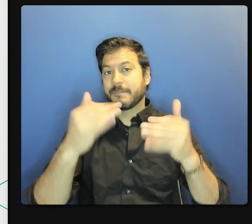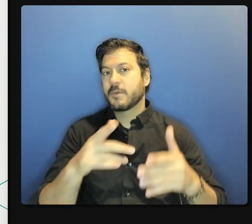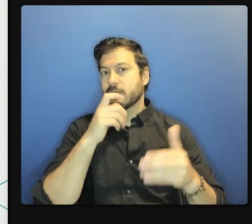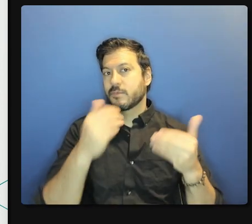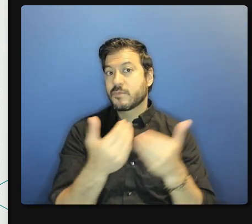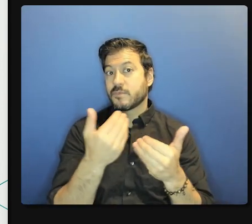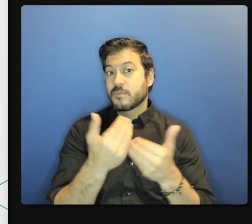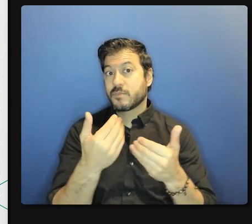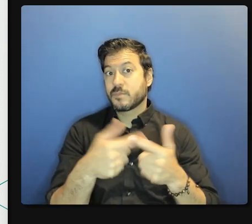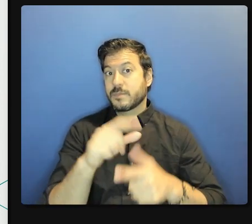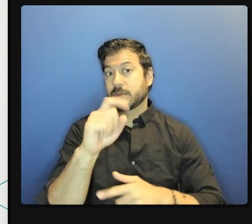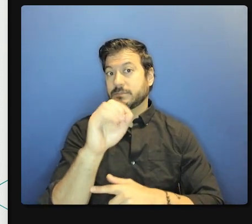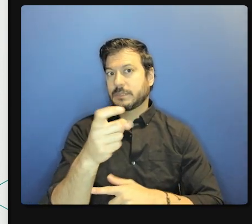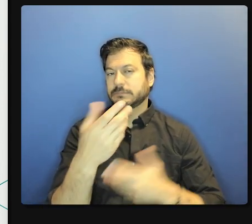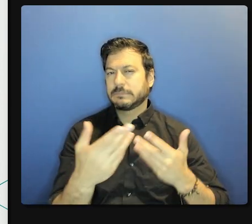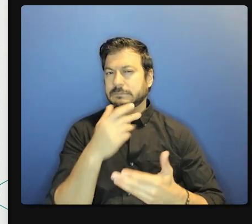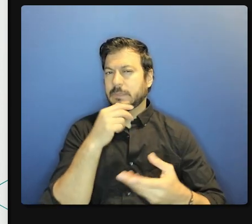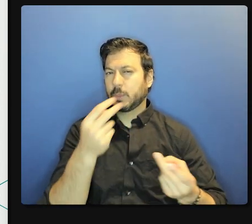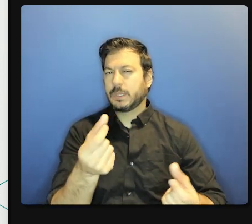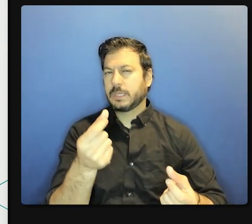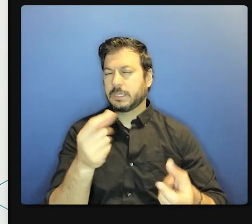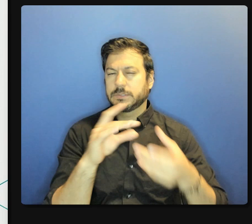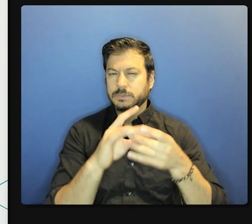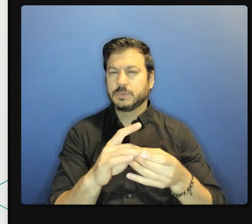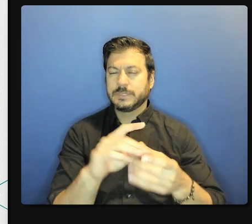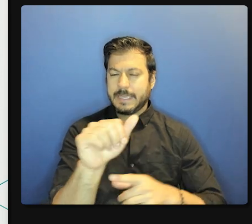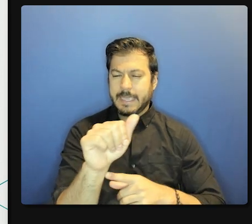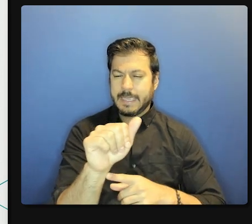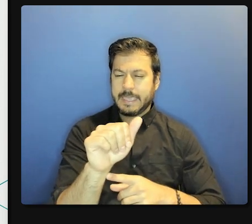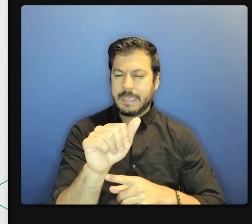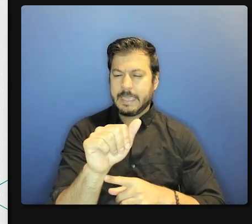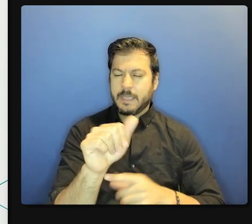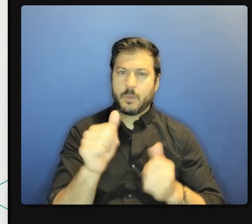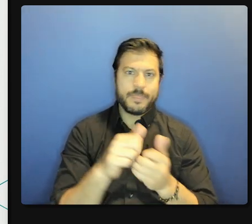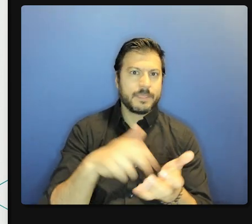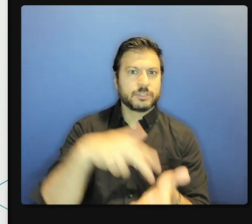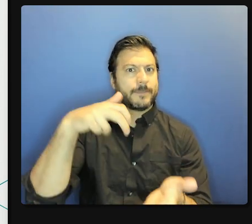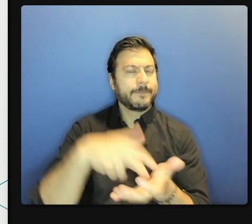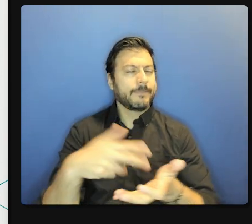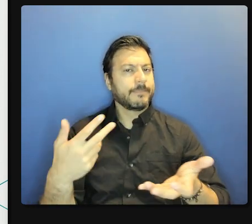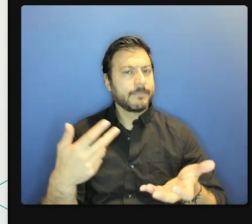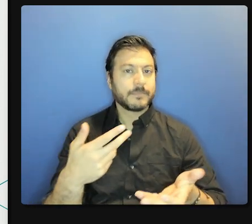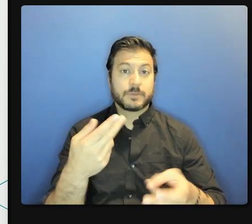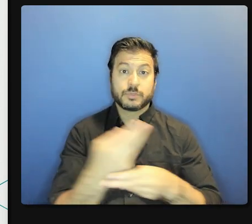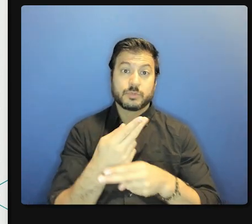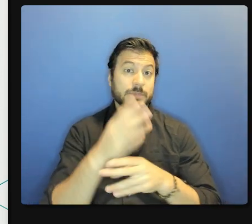Players new to the Xbox ecosystem may not quickly associate the A-button with a jump action.